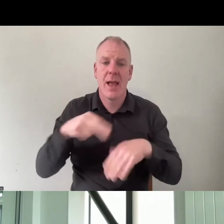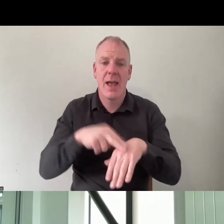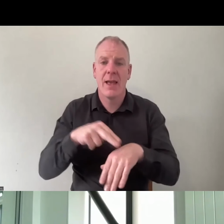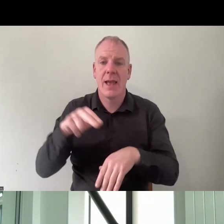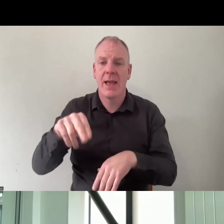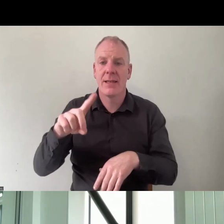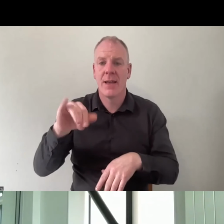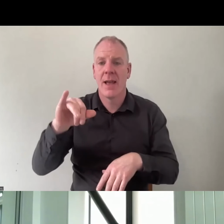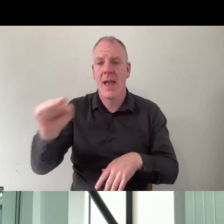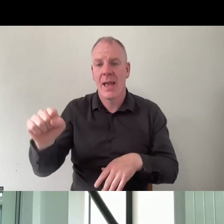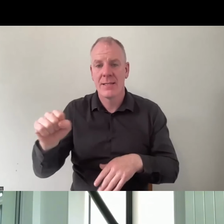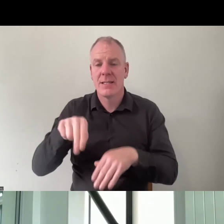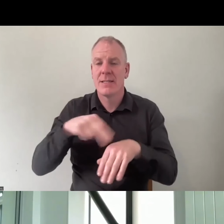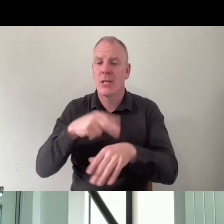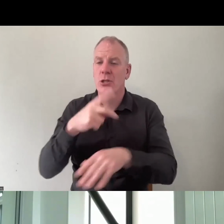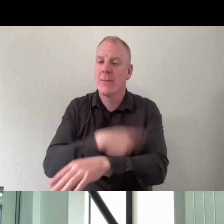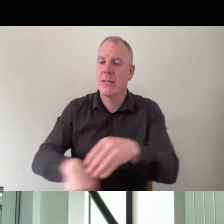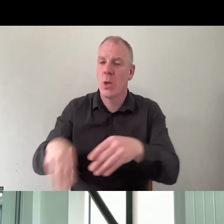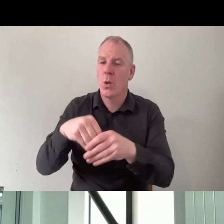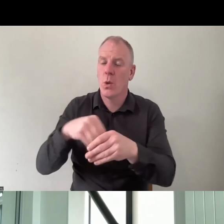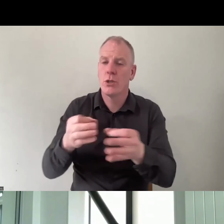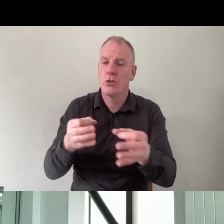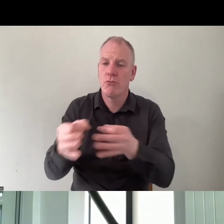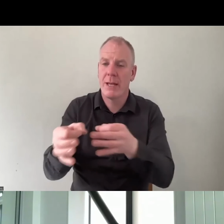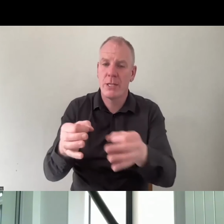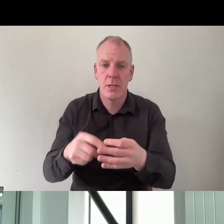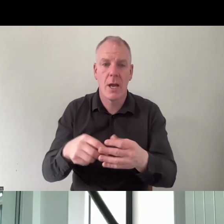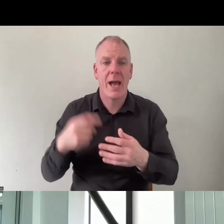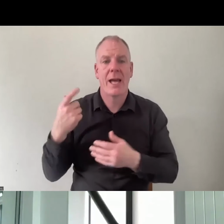or, recently, the Irish Sign Language Act.